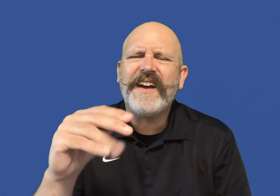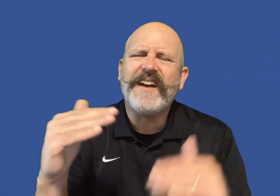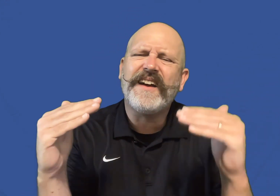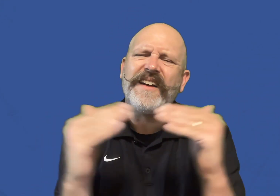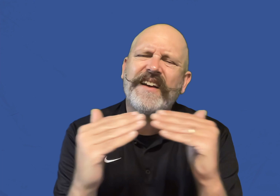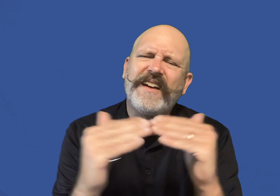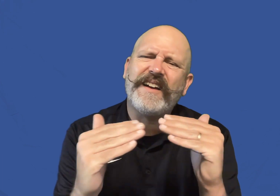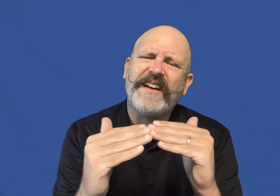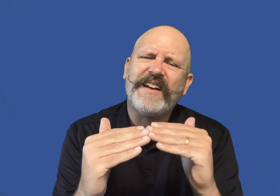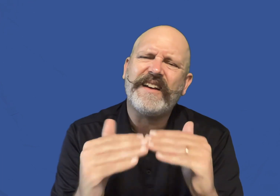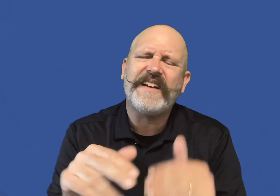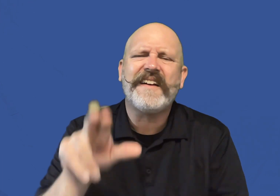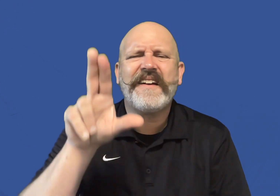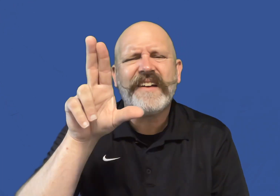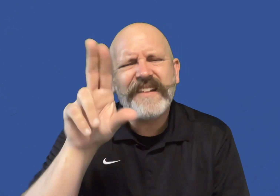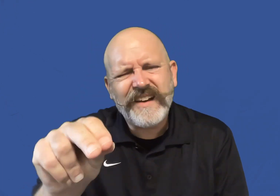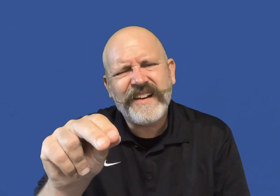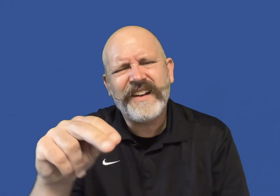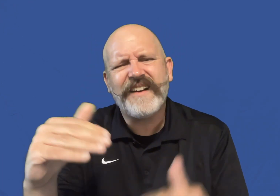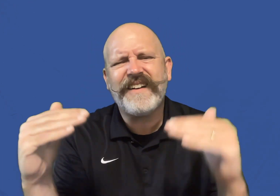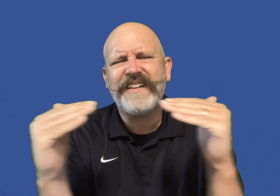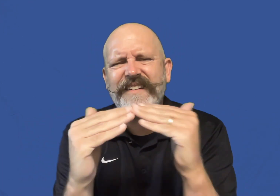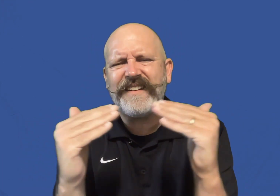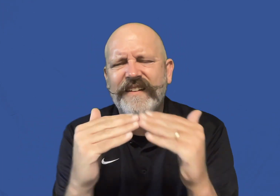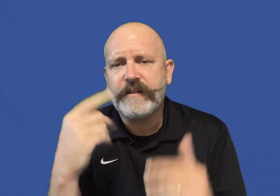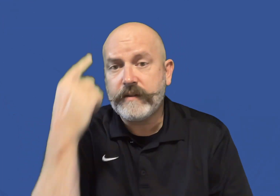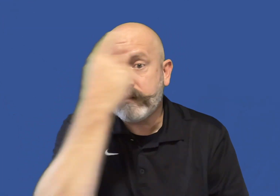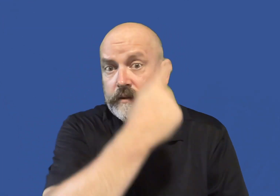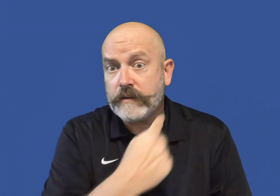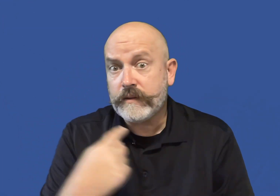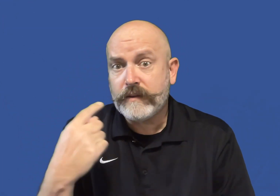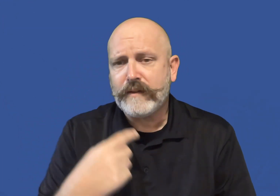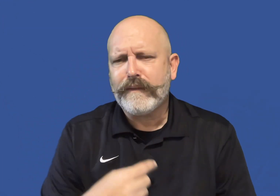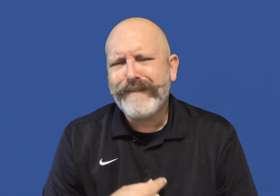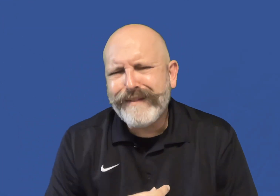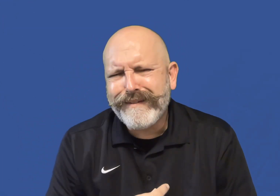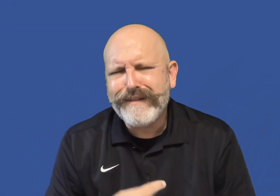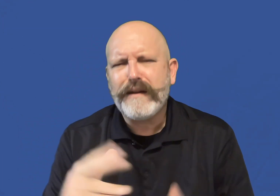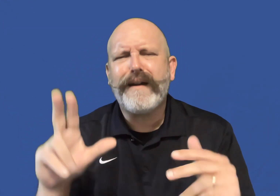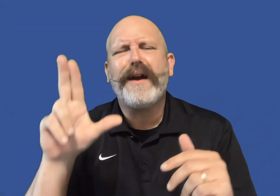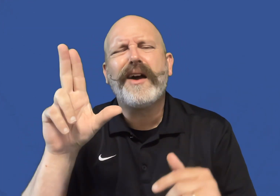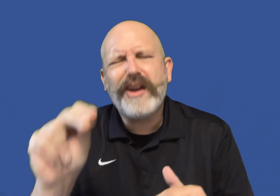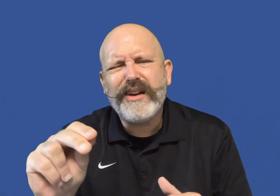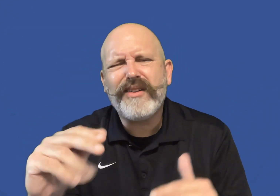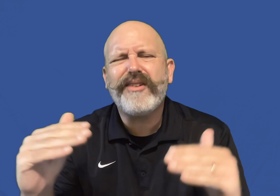No fair, so the word no and then two bent open